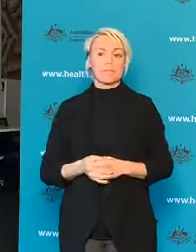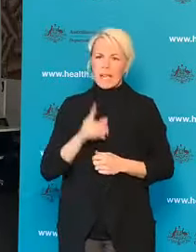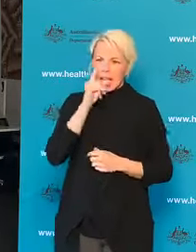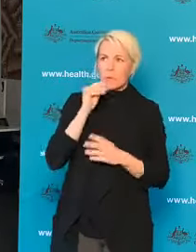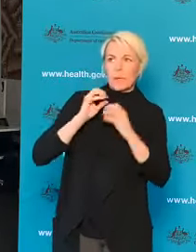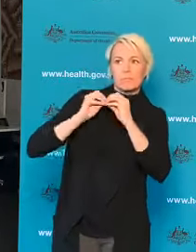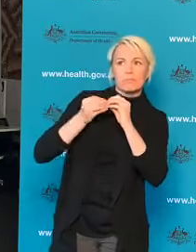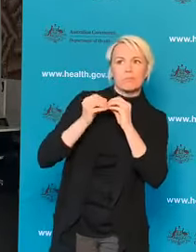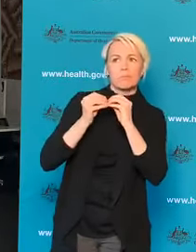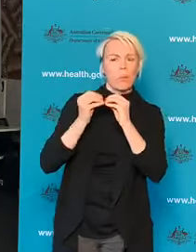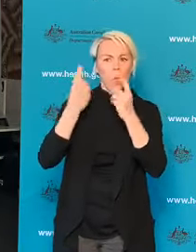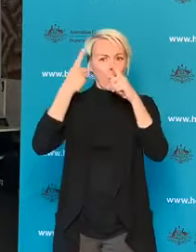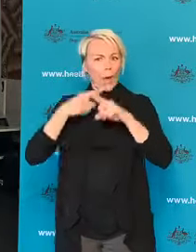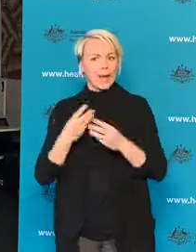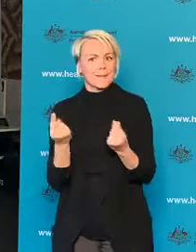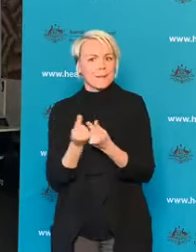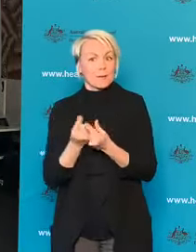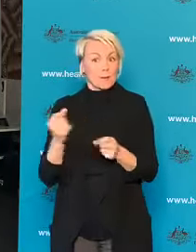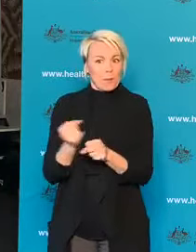this stage with anyone. And on a related note, a second question if I may,